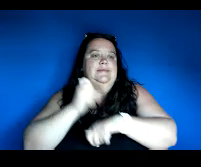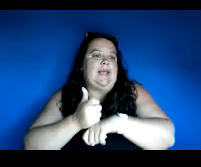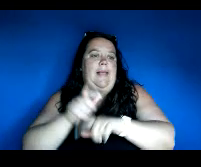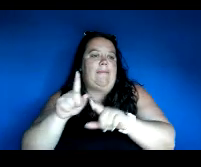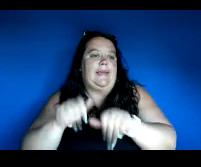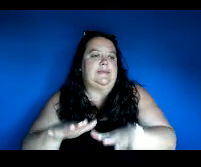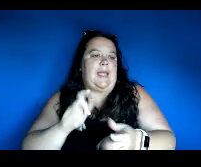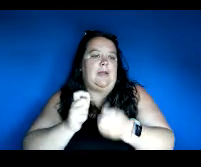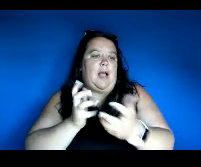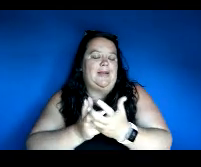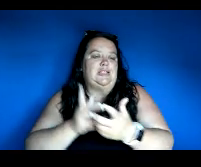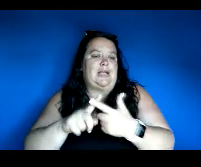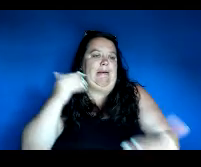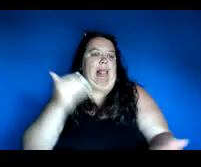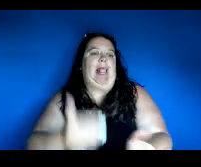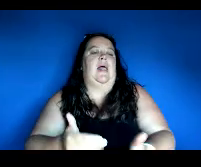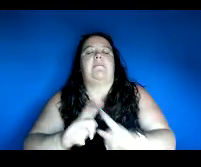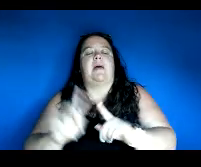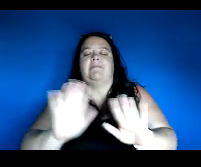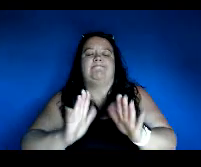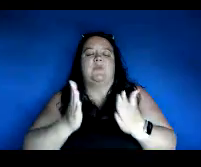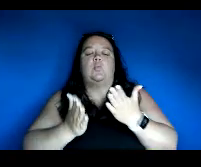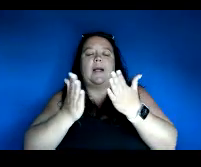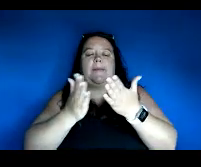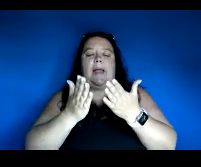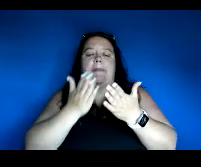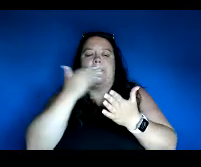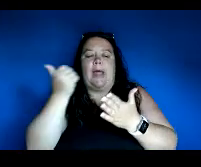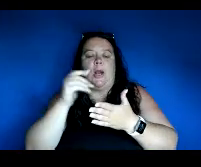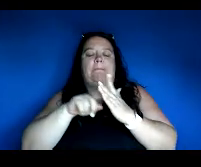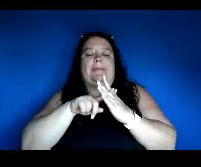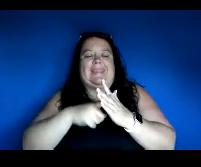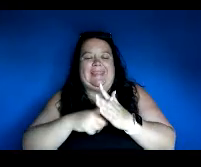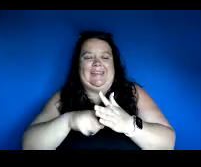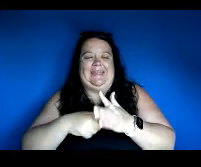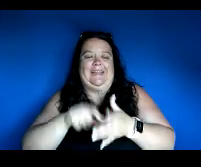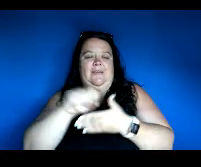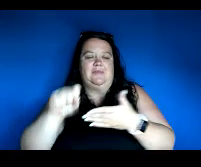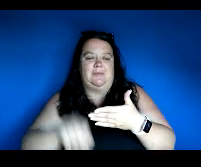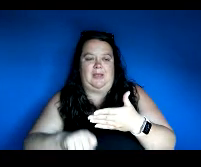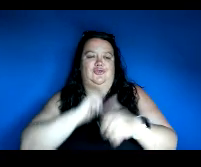But again, we recommend doing that at the beginning of the semester, making sure that you're following up